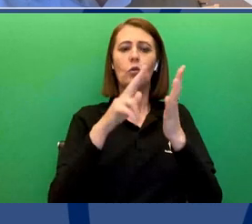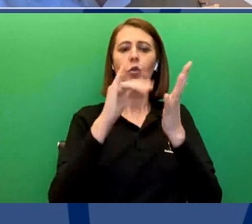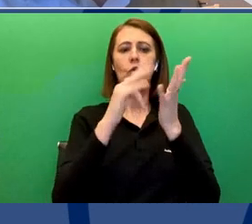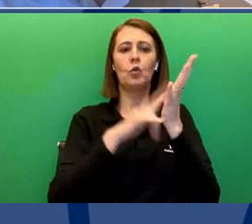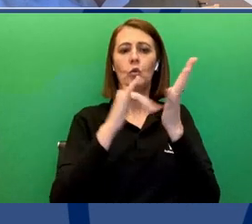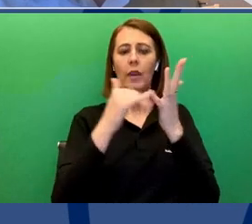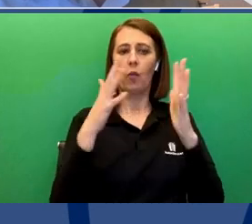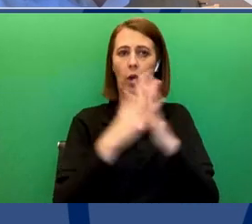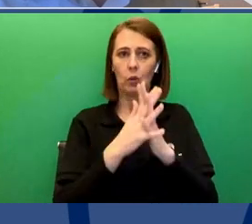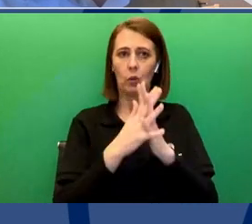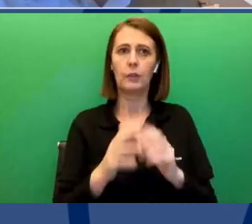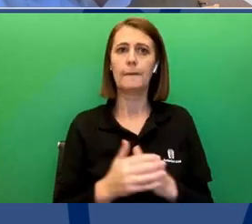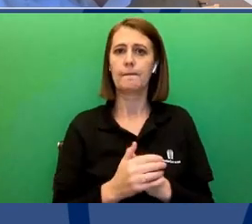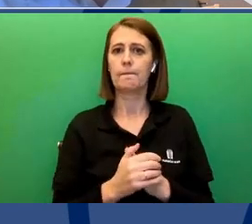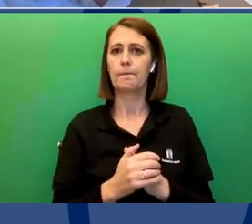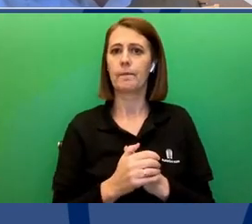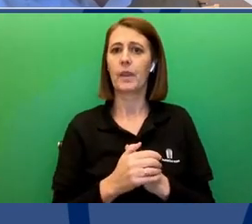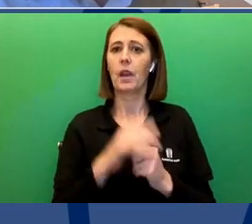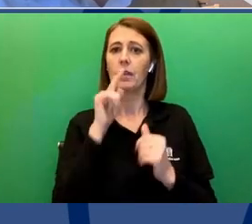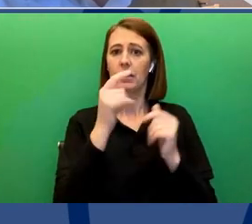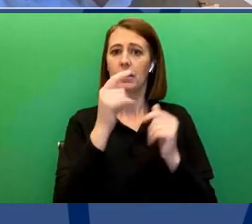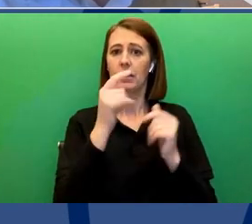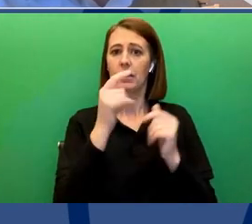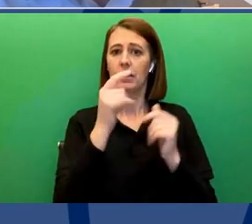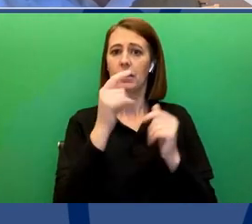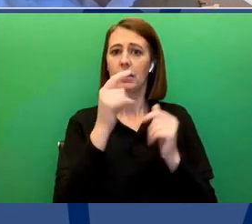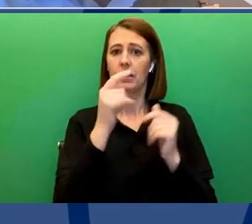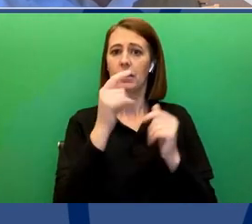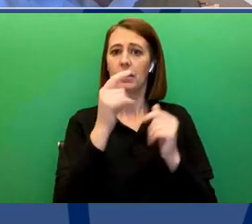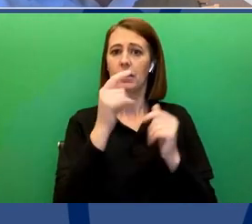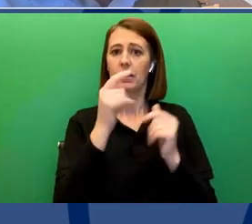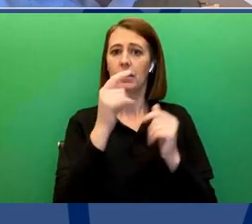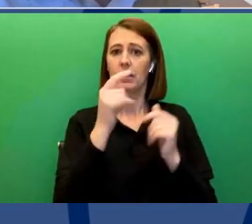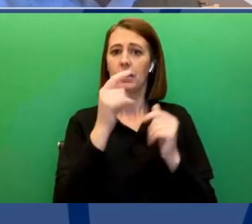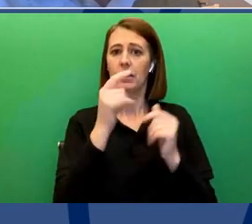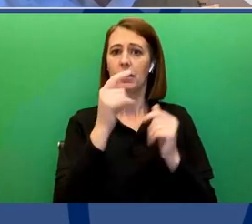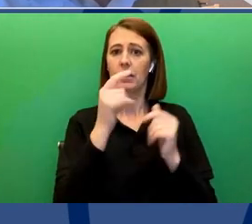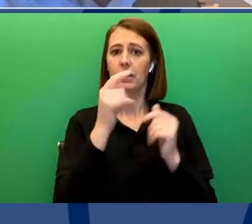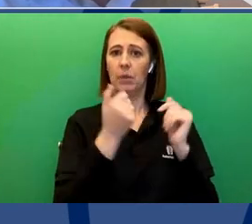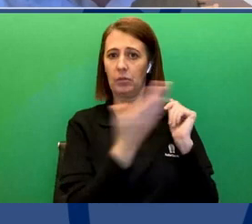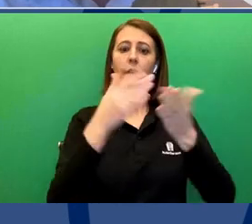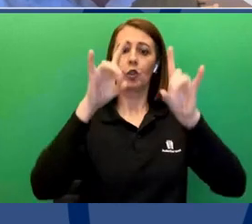administered by Services Australia but for those people outside of declared hotspots